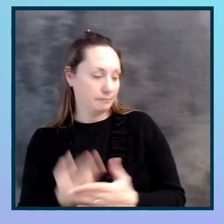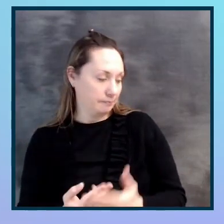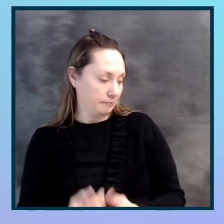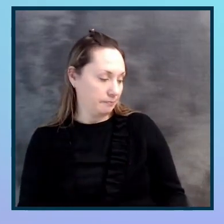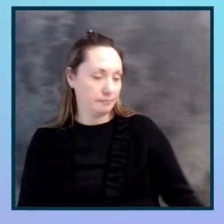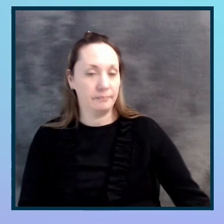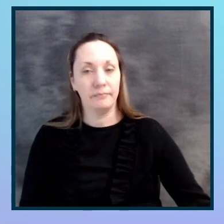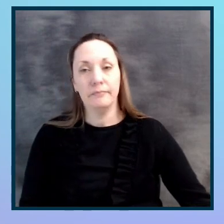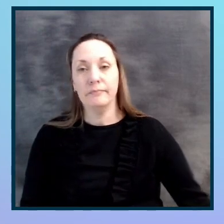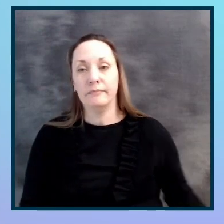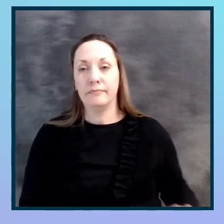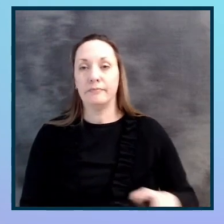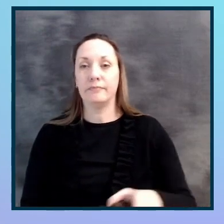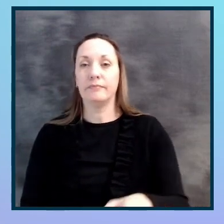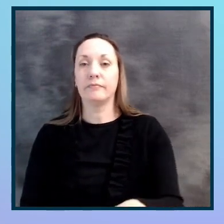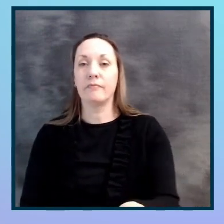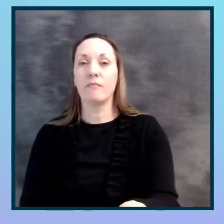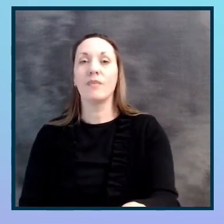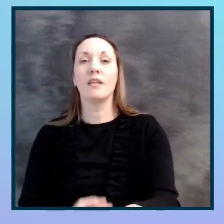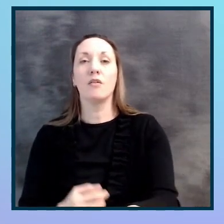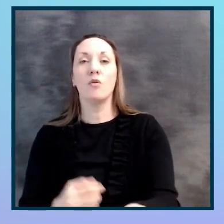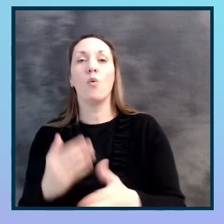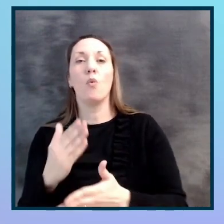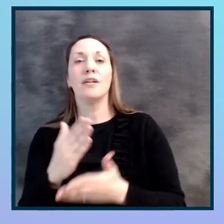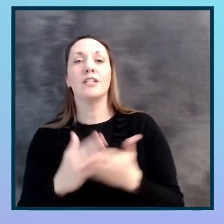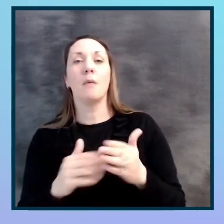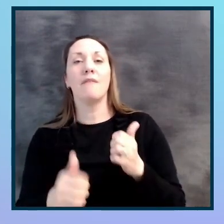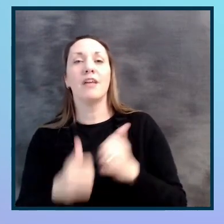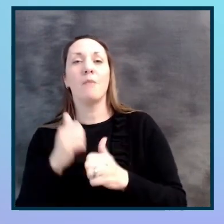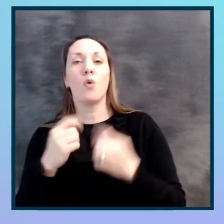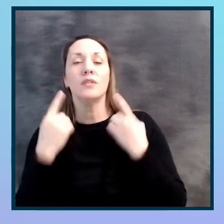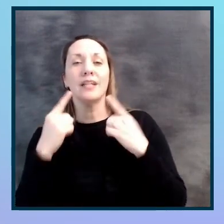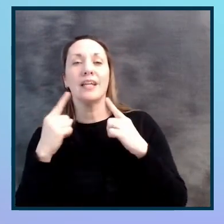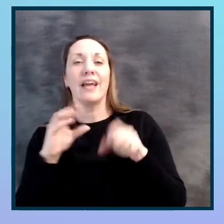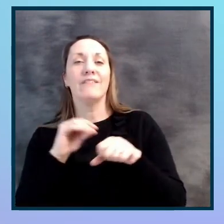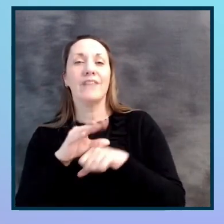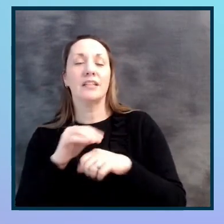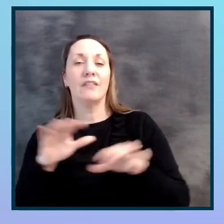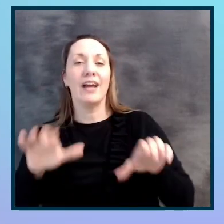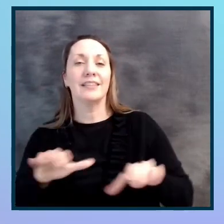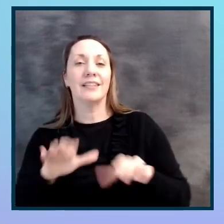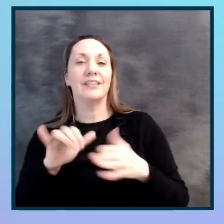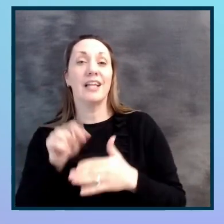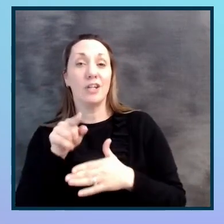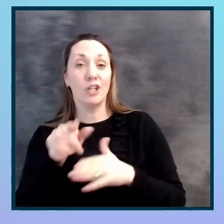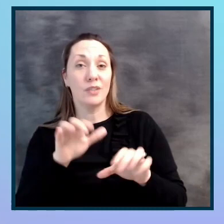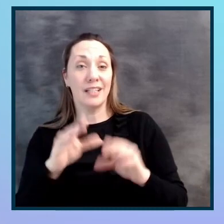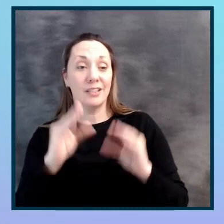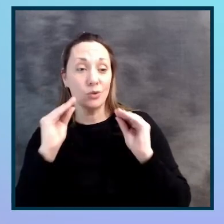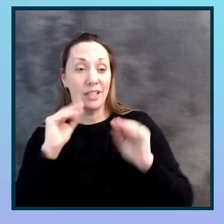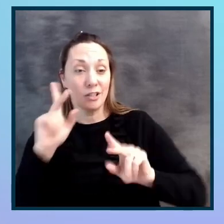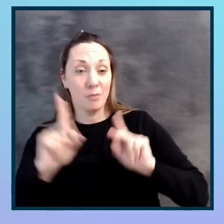What are some of the most effective activities that you did to teach people about accessibility